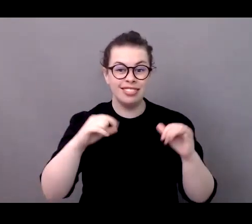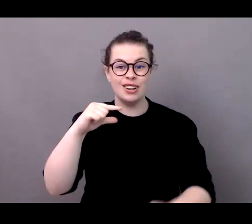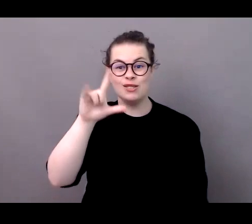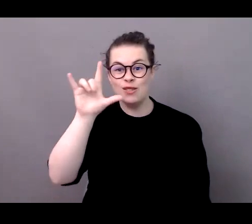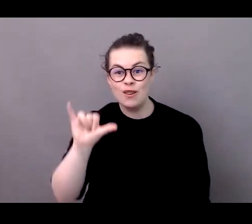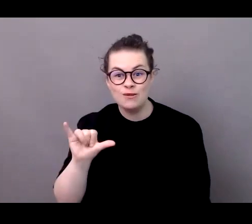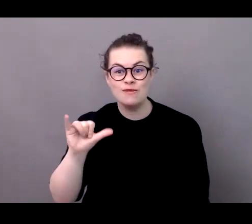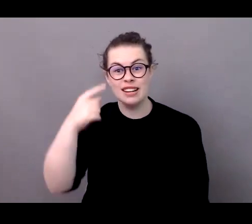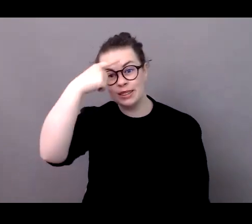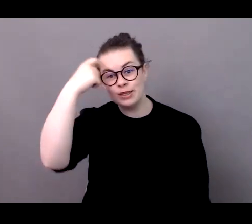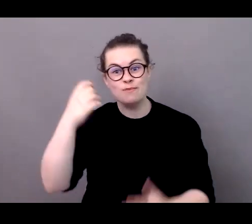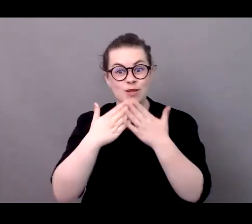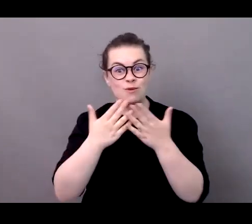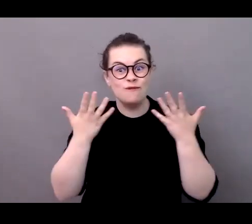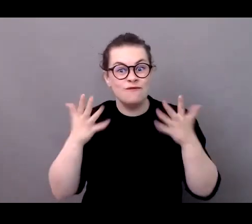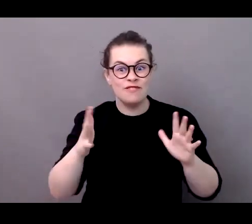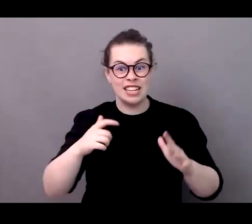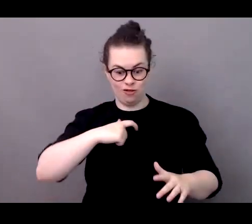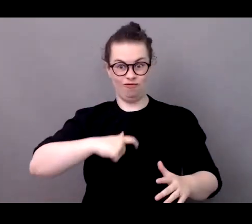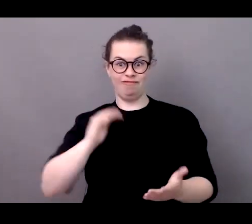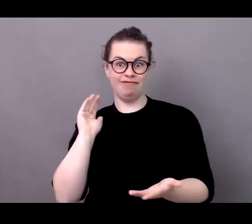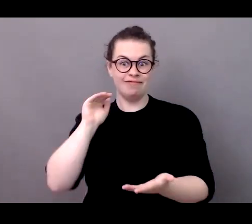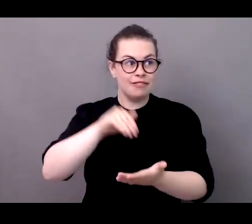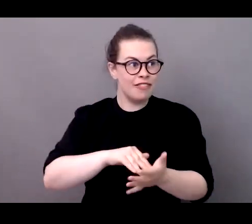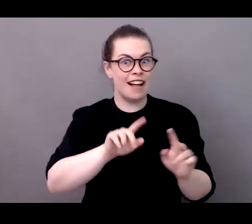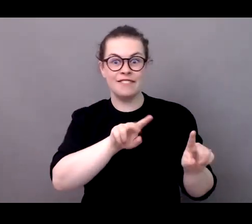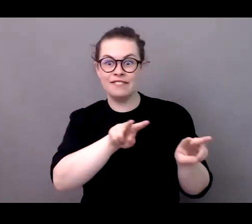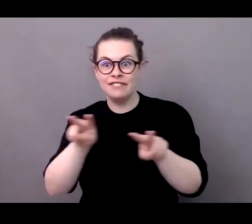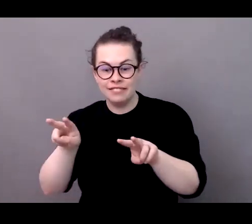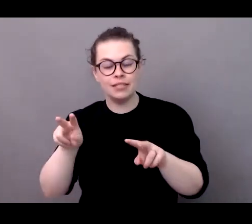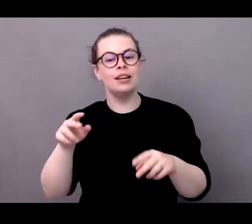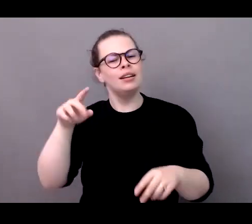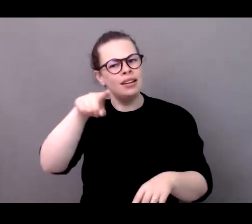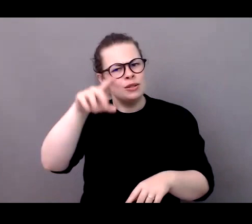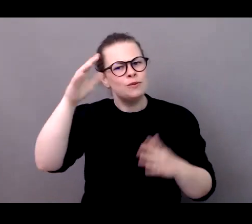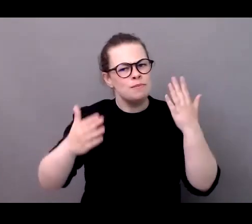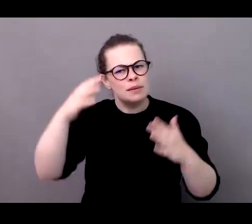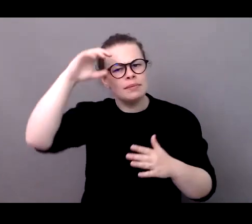school in person, we would normally have a moot court or other participatory exercise